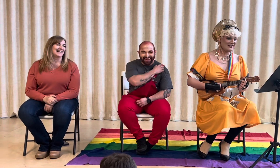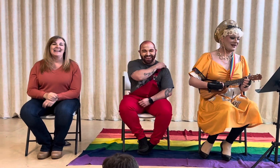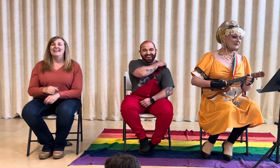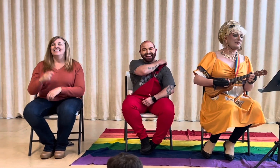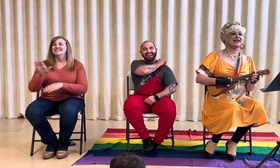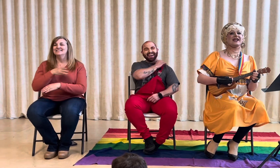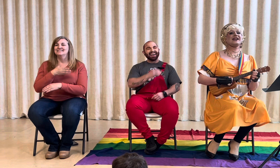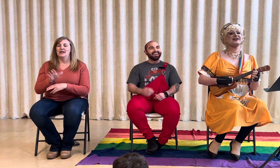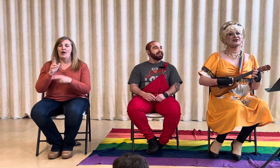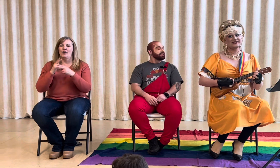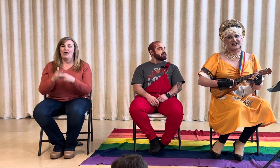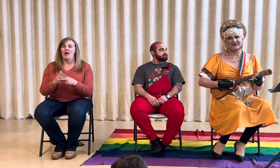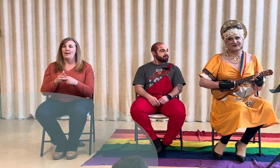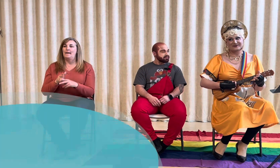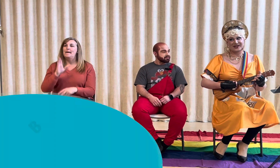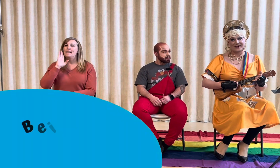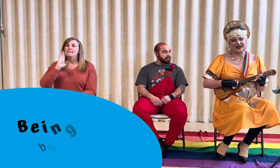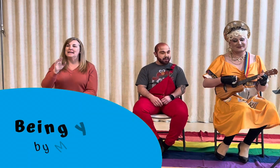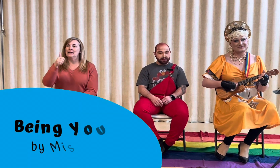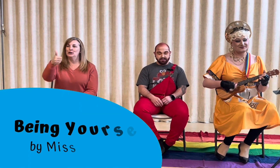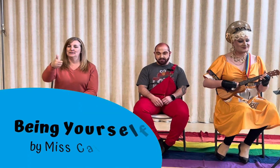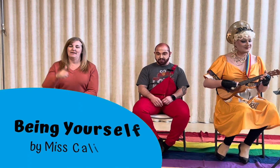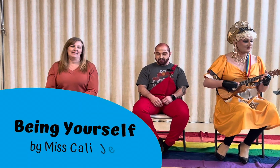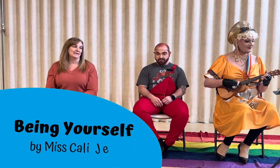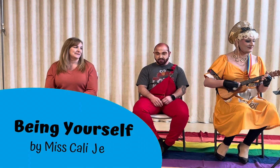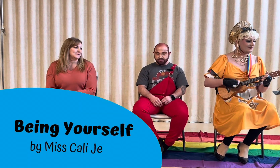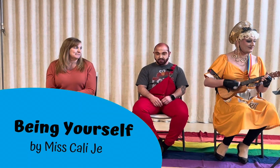Being Yourself. Here we go! 🎶🎶🎶